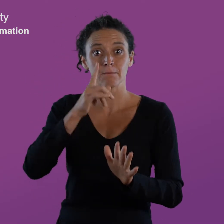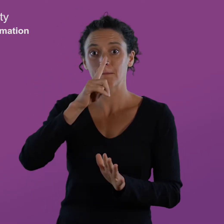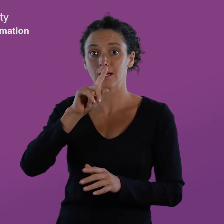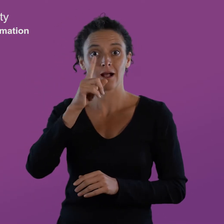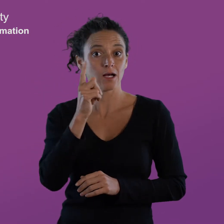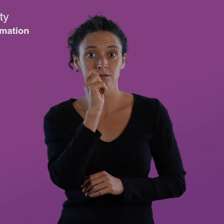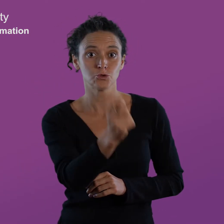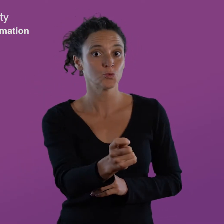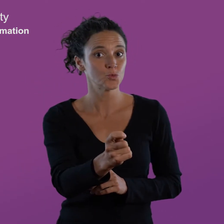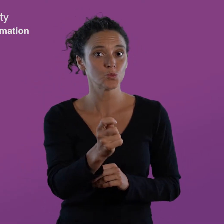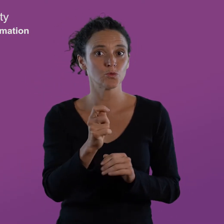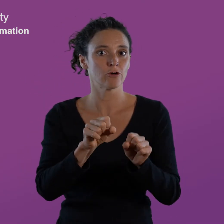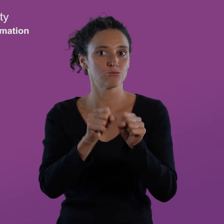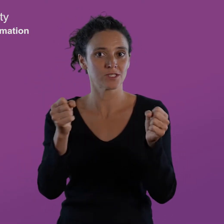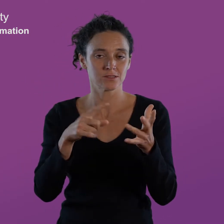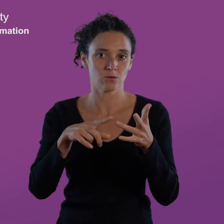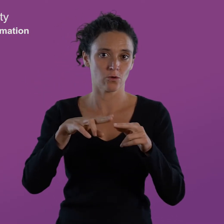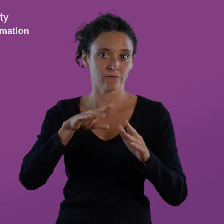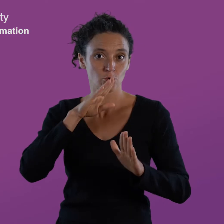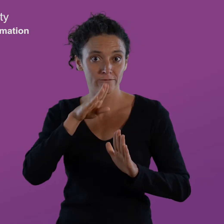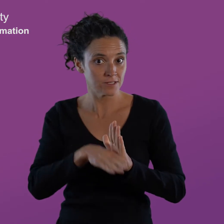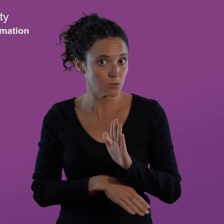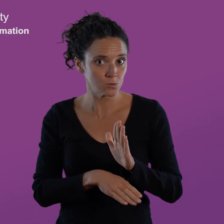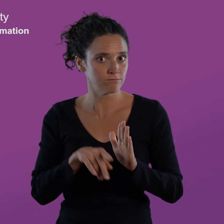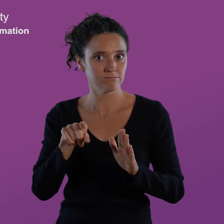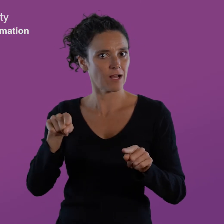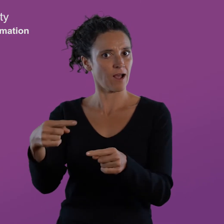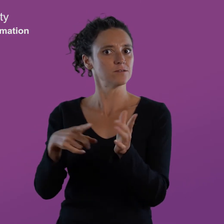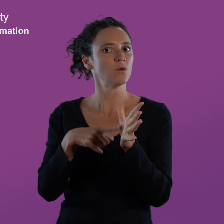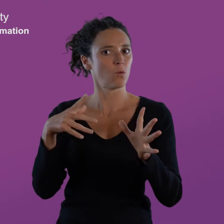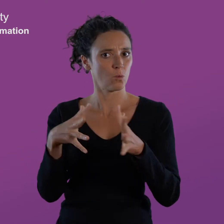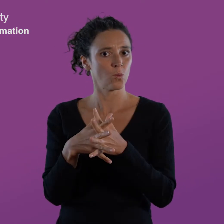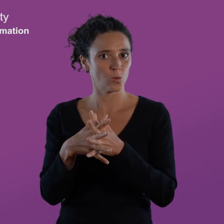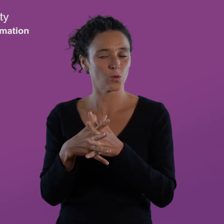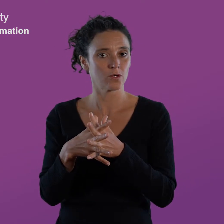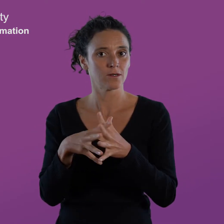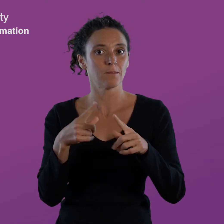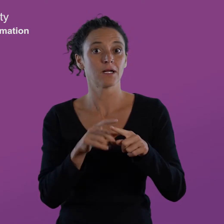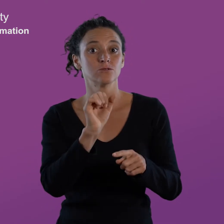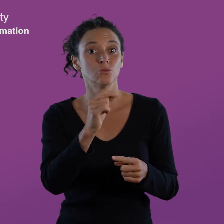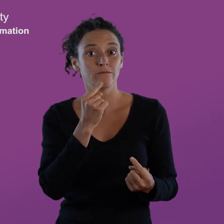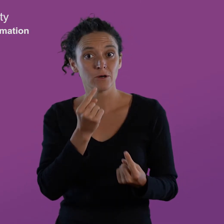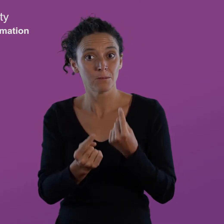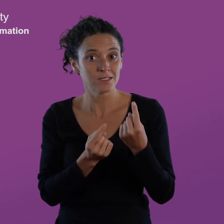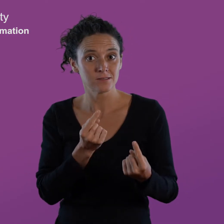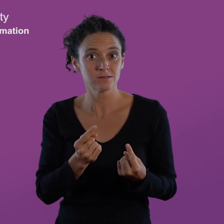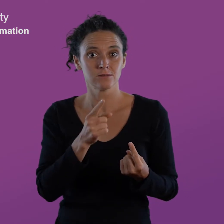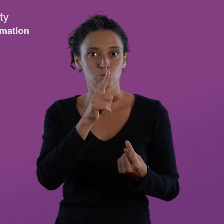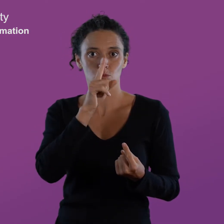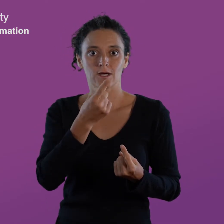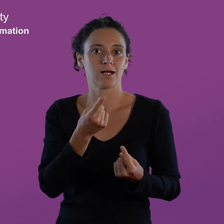It is therefore against the law for a person to sue you for breach of a confidentiality clause - because you gave your information to the Royal Commission in response to a notice.